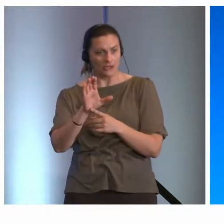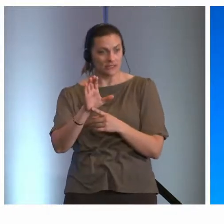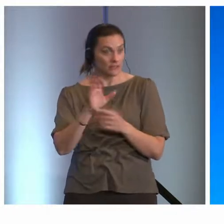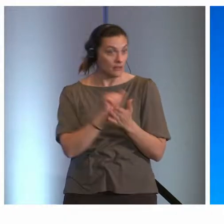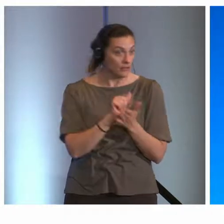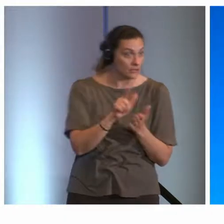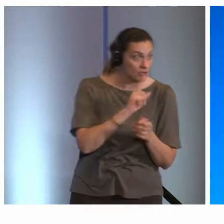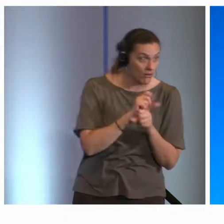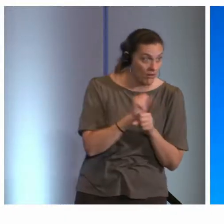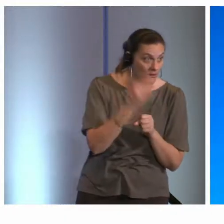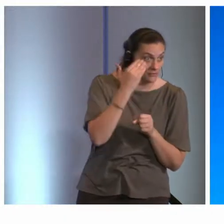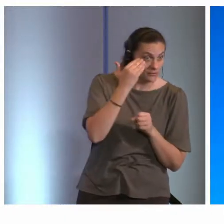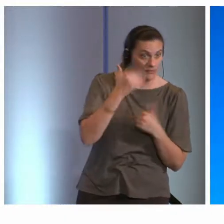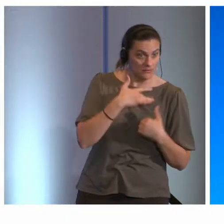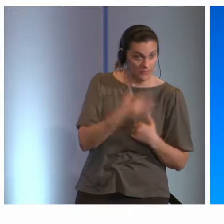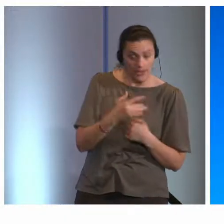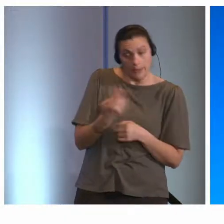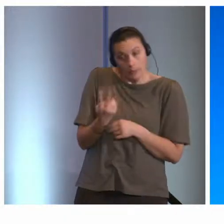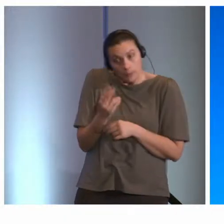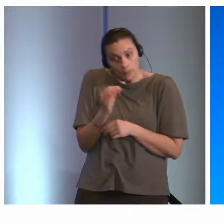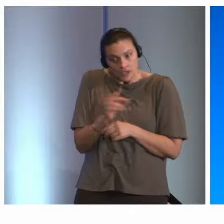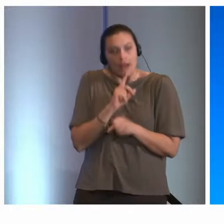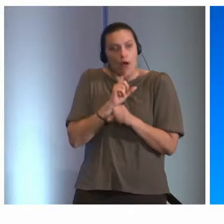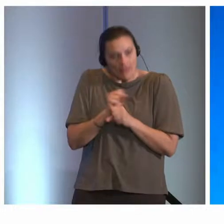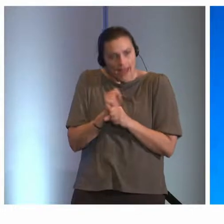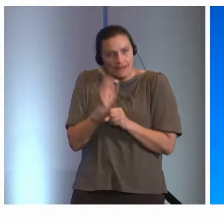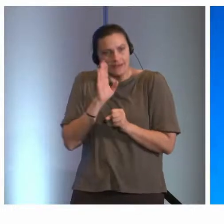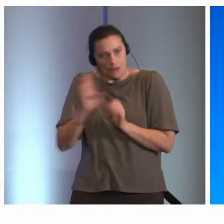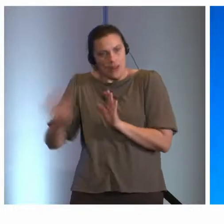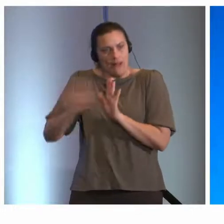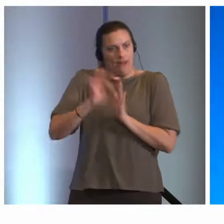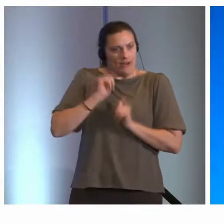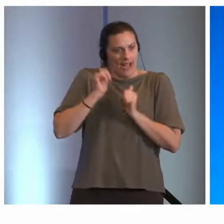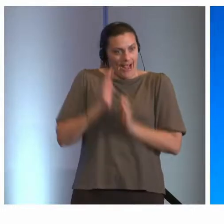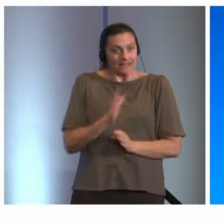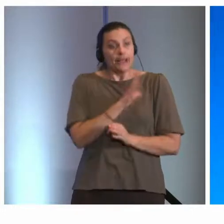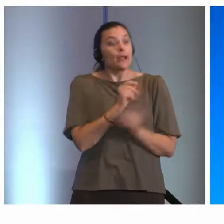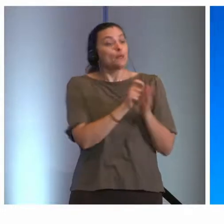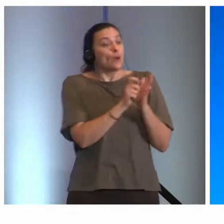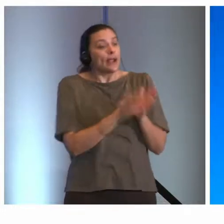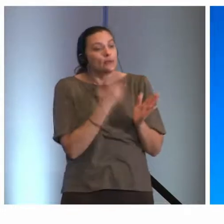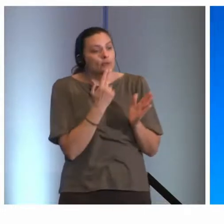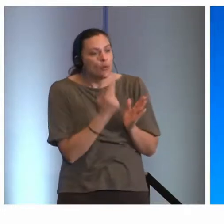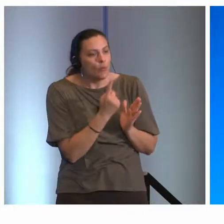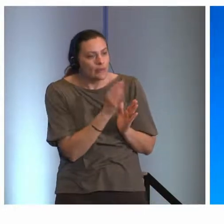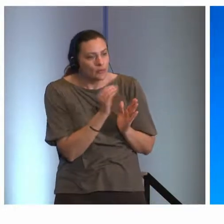television, film, documentaries, theatre,